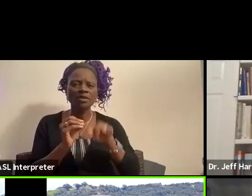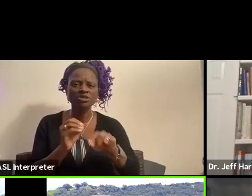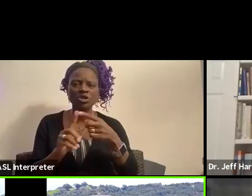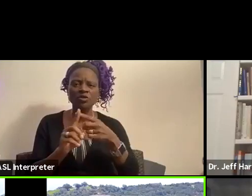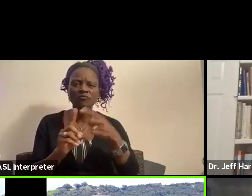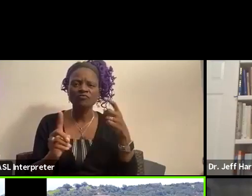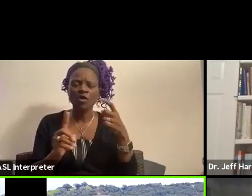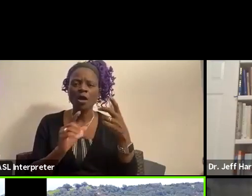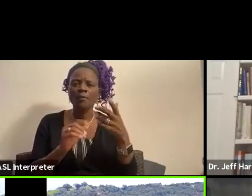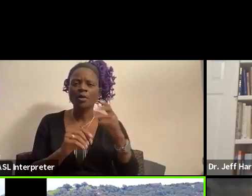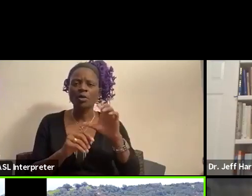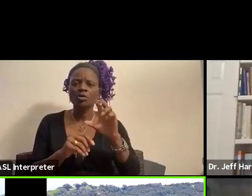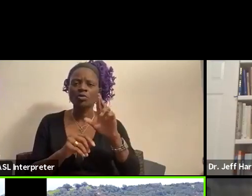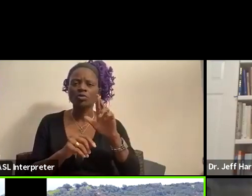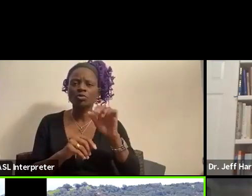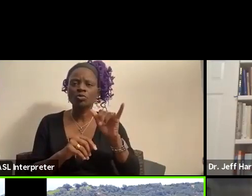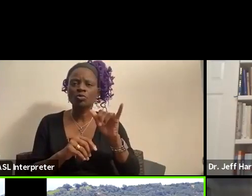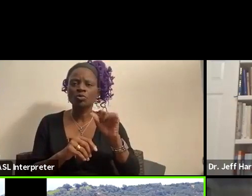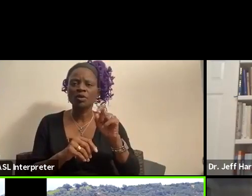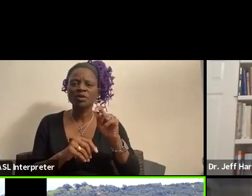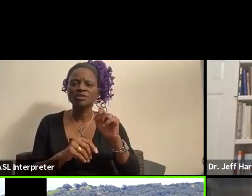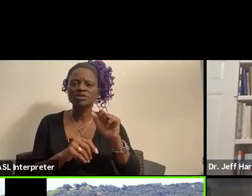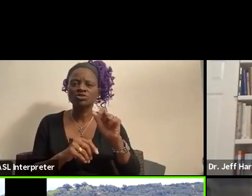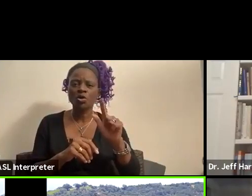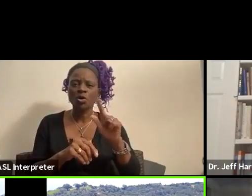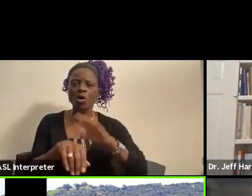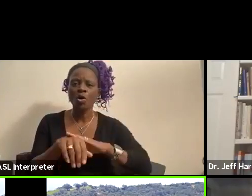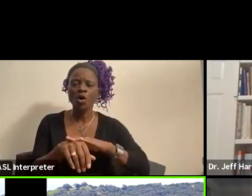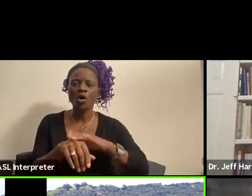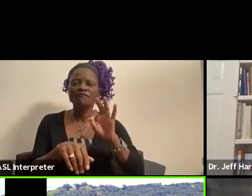from Facebook asking why